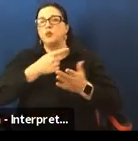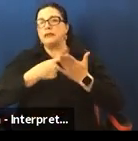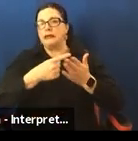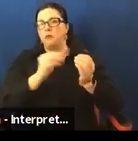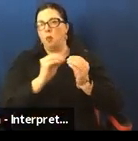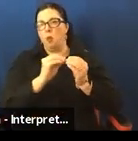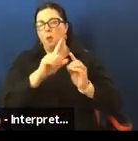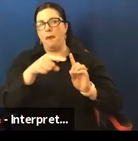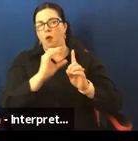Jason Williams: Let's see.